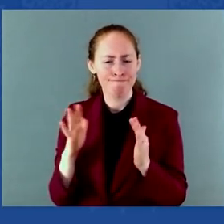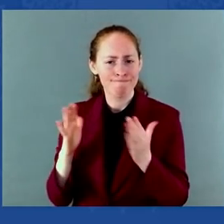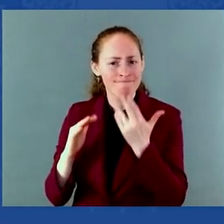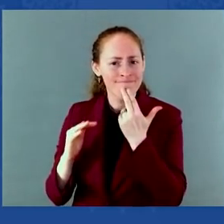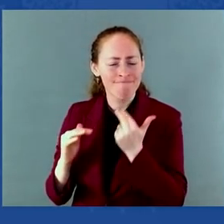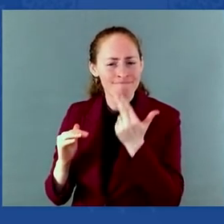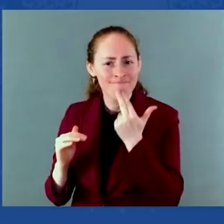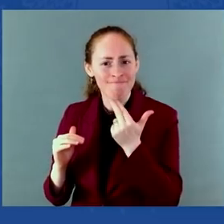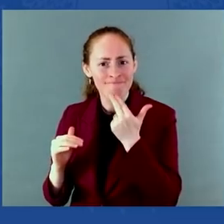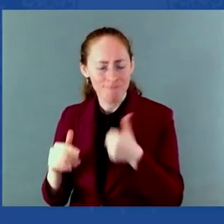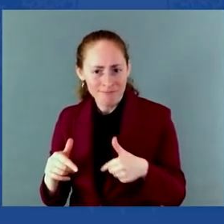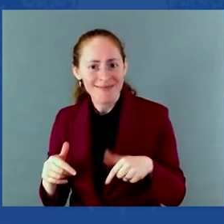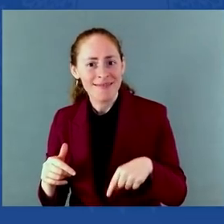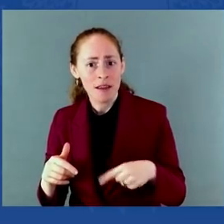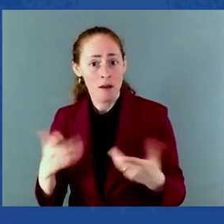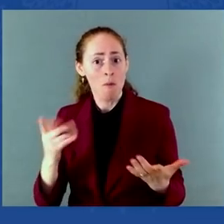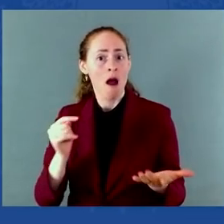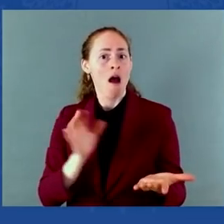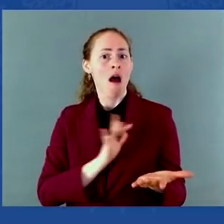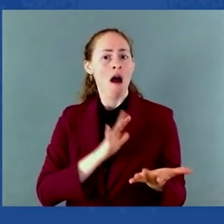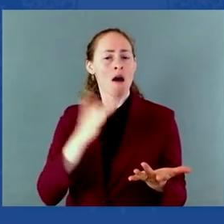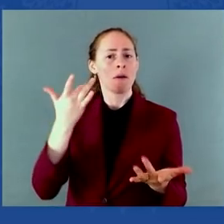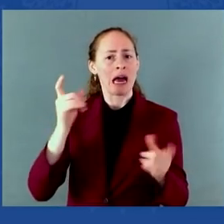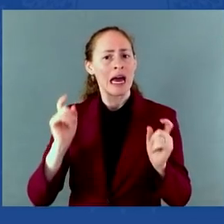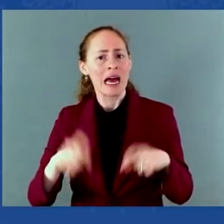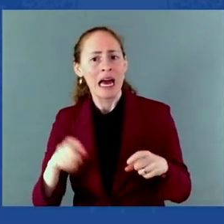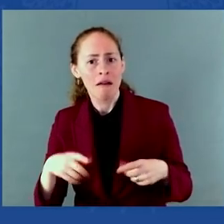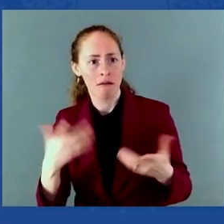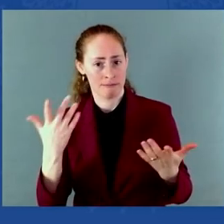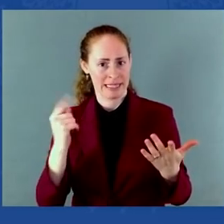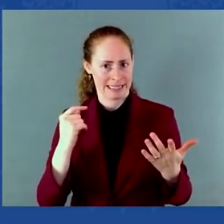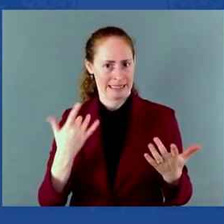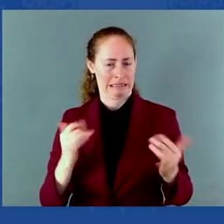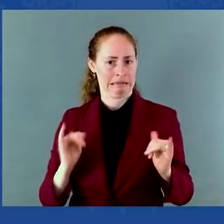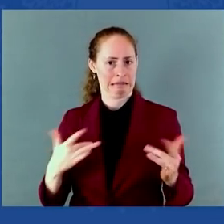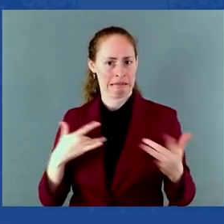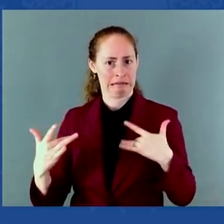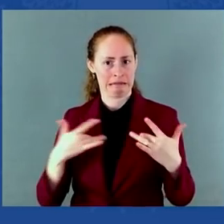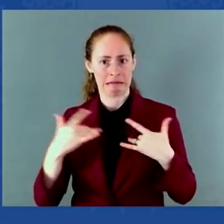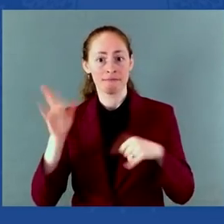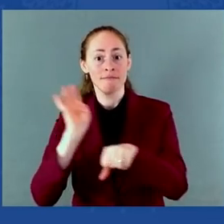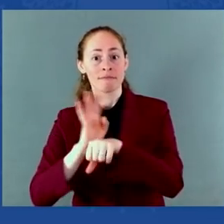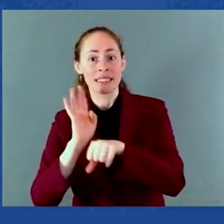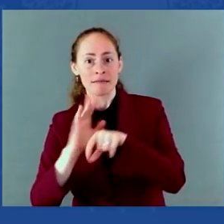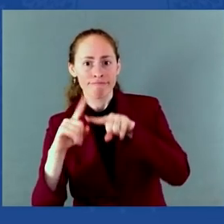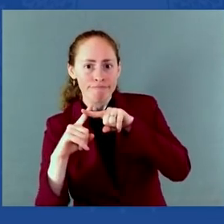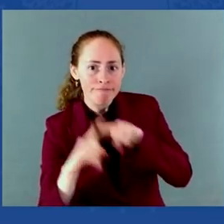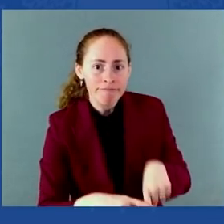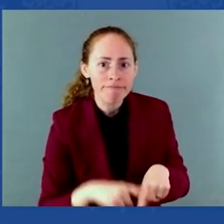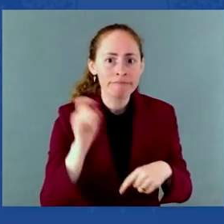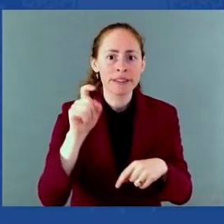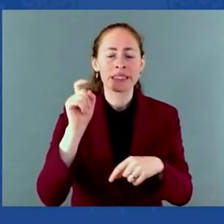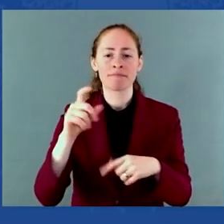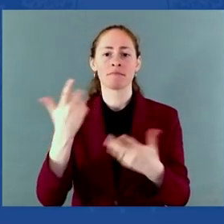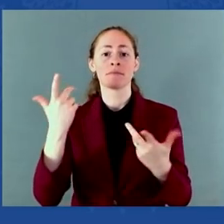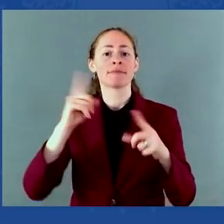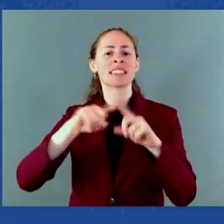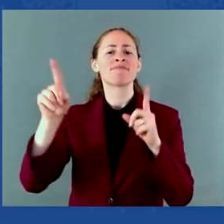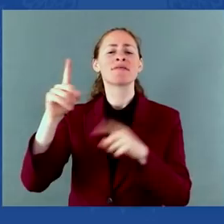Let me tell you why: Businesses depend on it, like the local propane company or the sand and gravel company or the logging trucks. The public services depend on it.